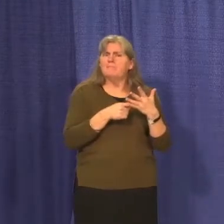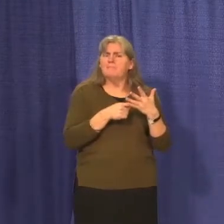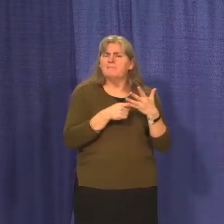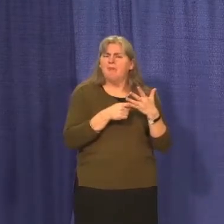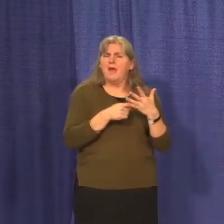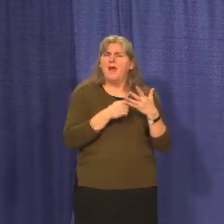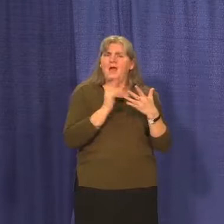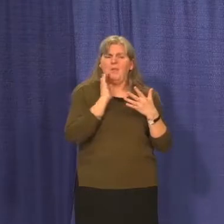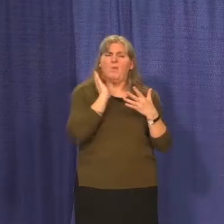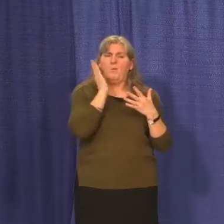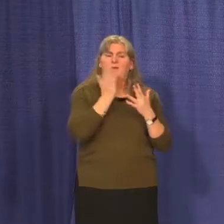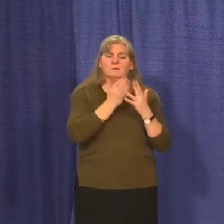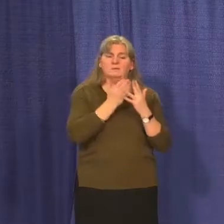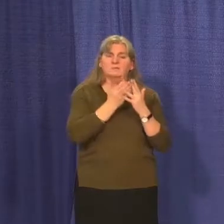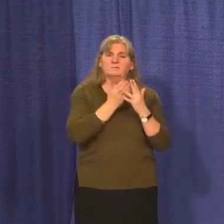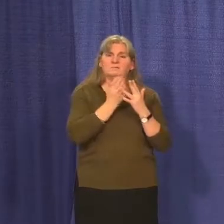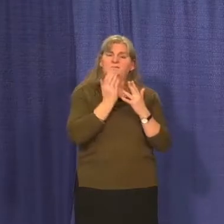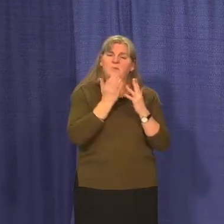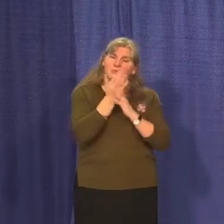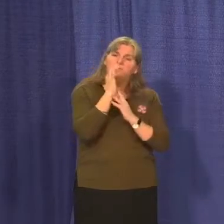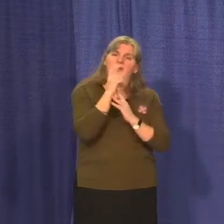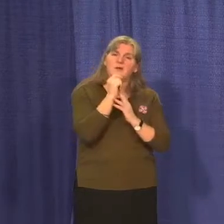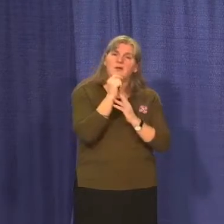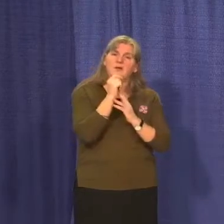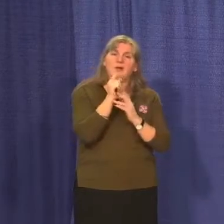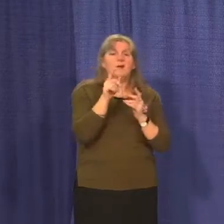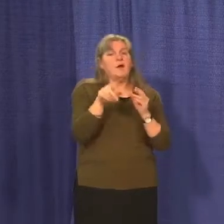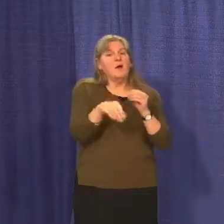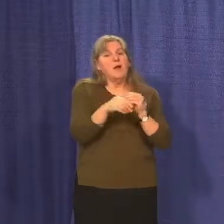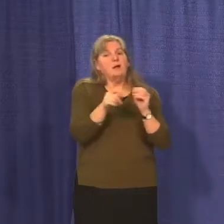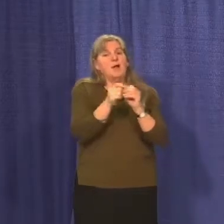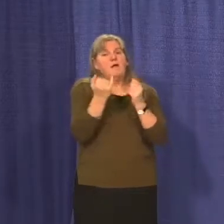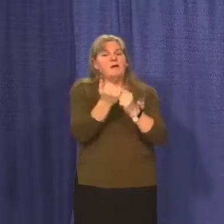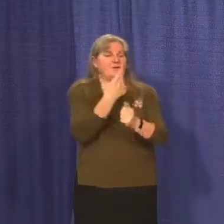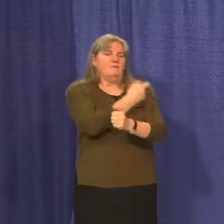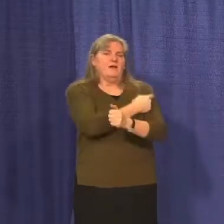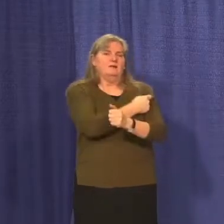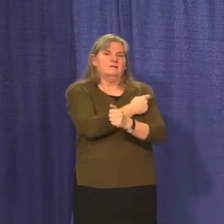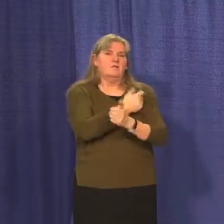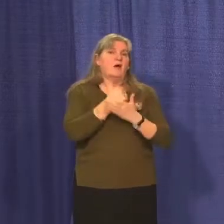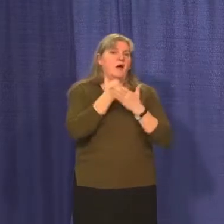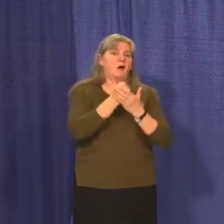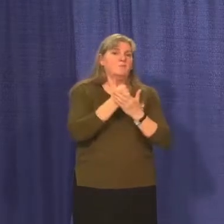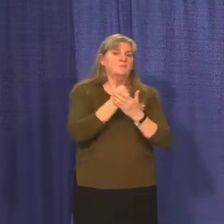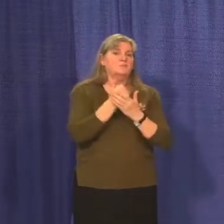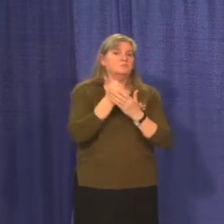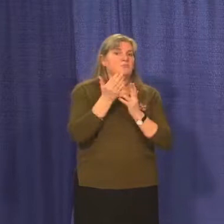I think it will get us through, and now we have vaccines to add onto that. Pat: Thank you.